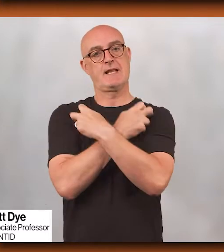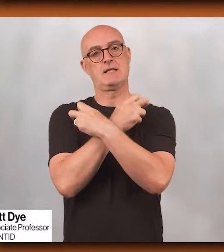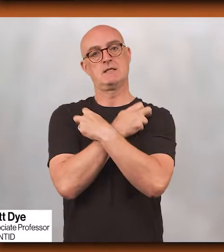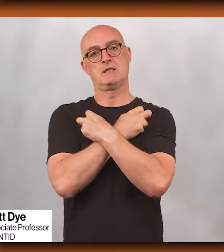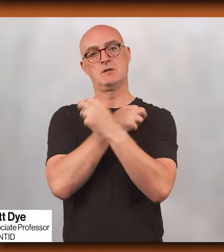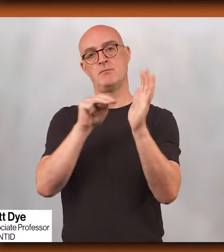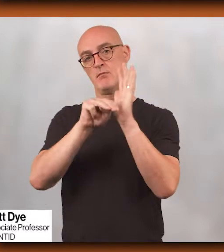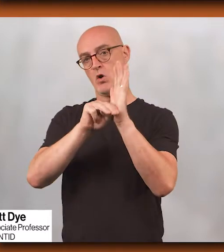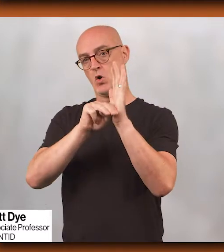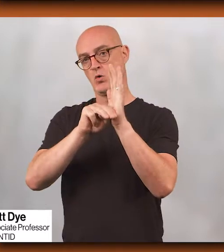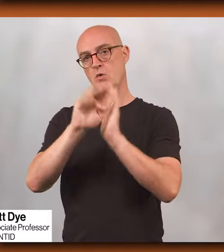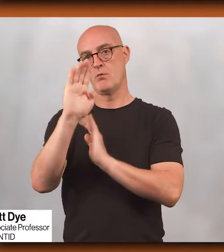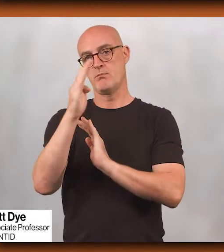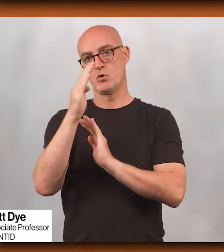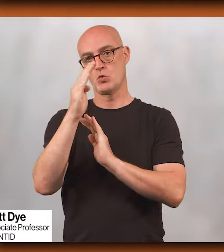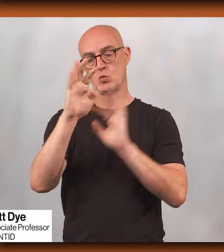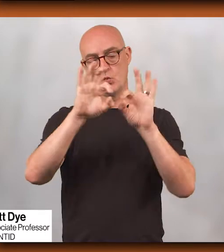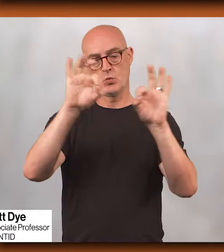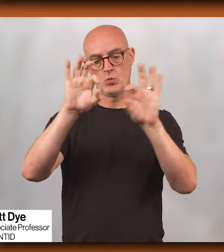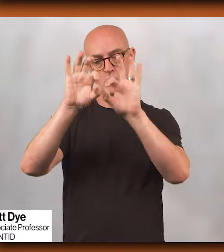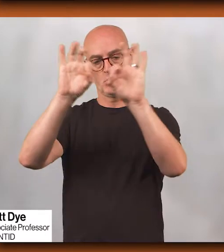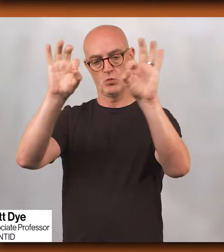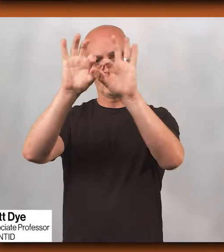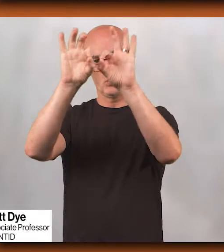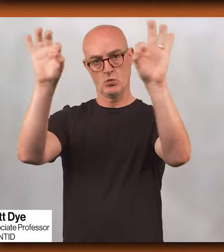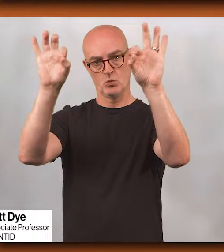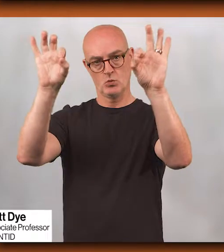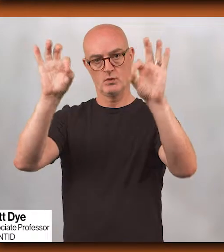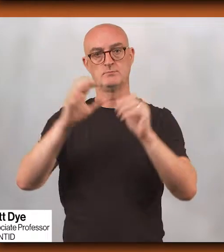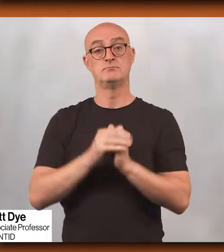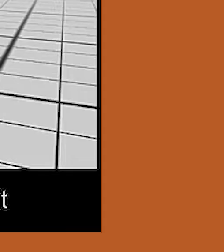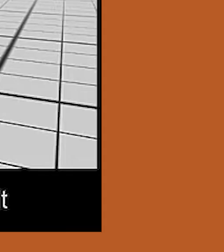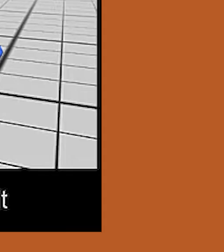and then our fit skeletal model shown in blue...